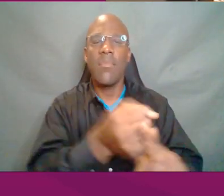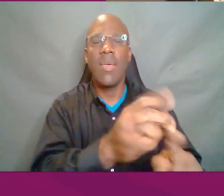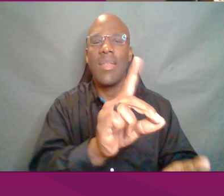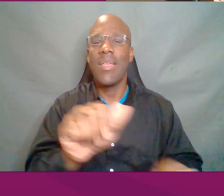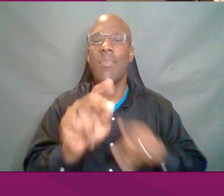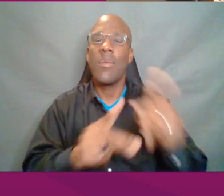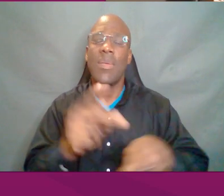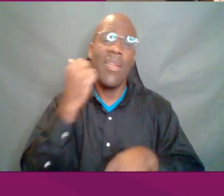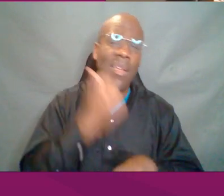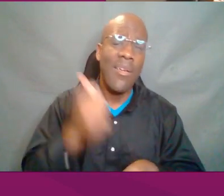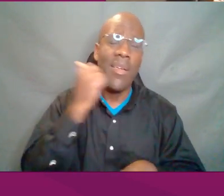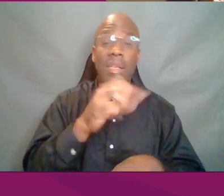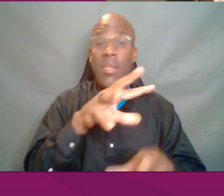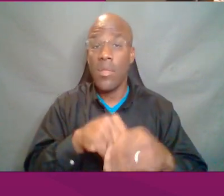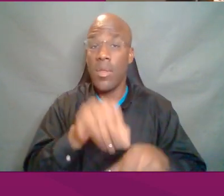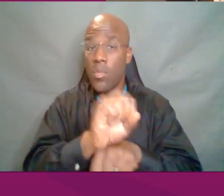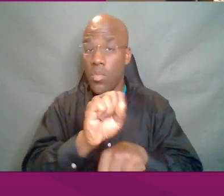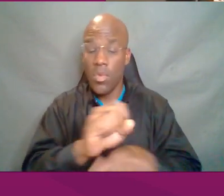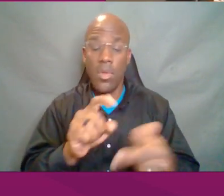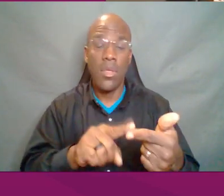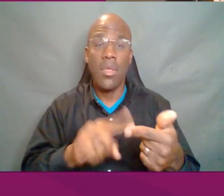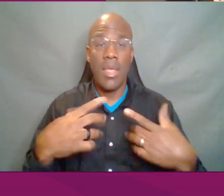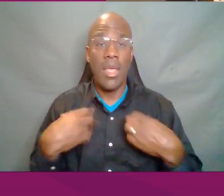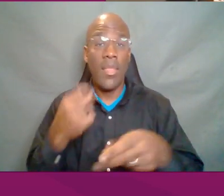daily basis including employment, healthcare,